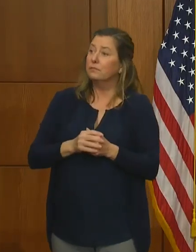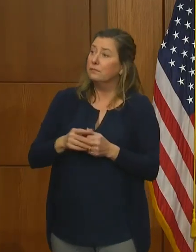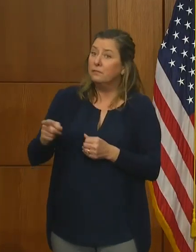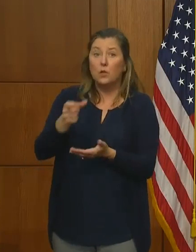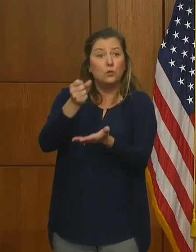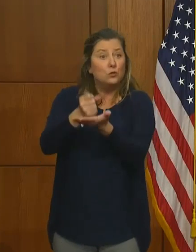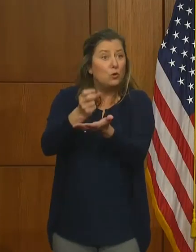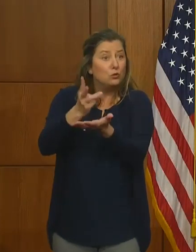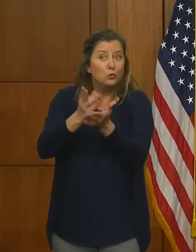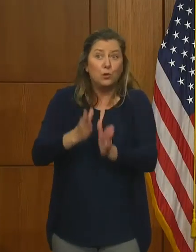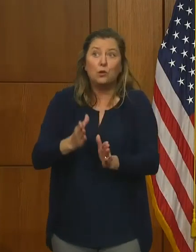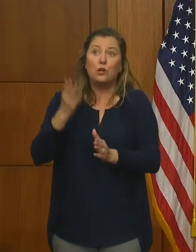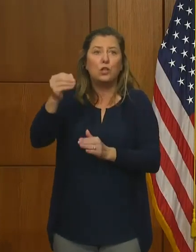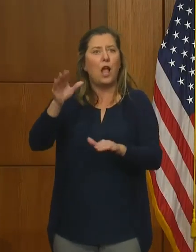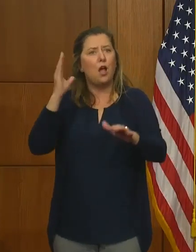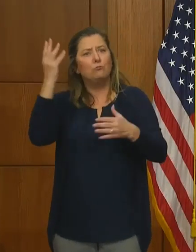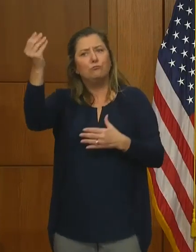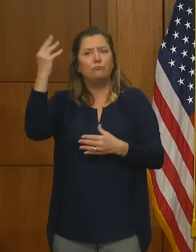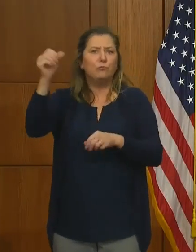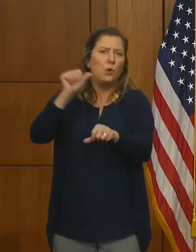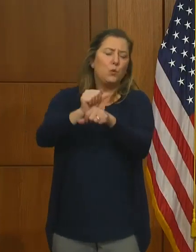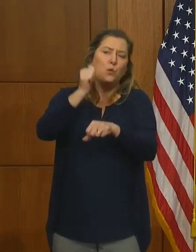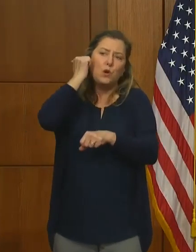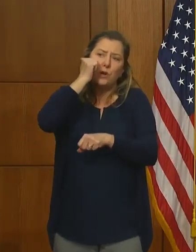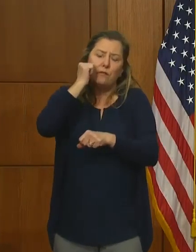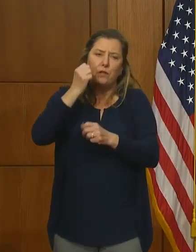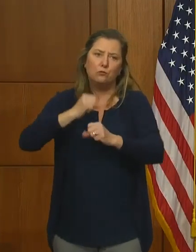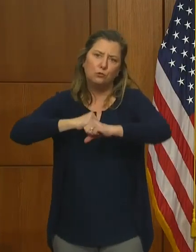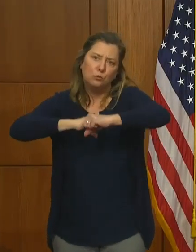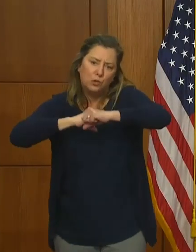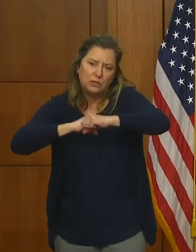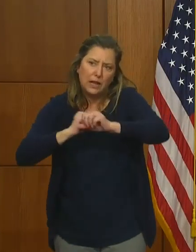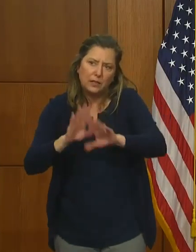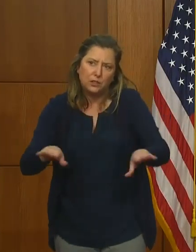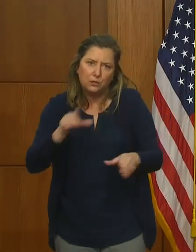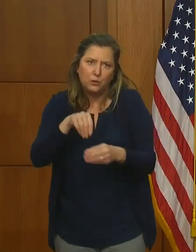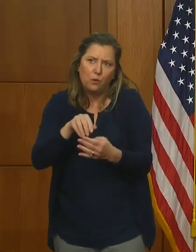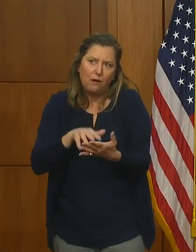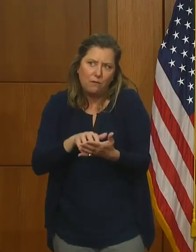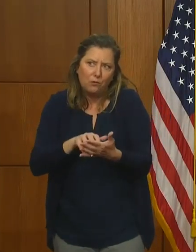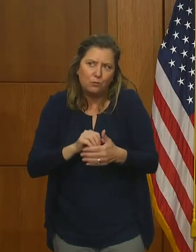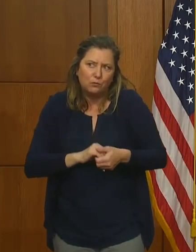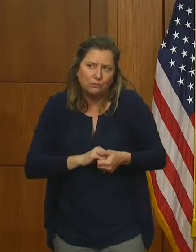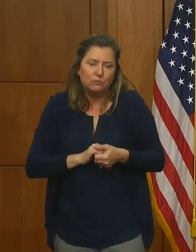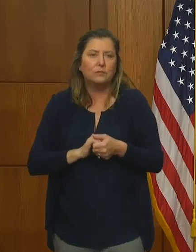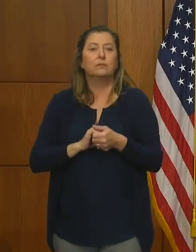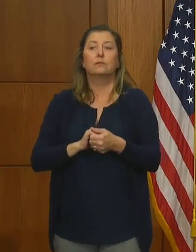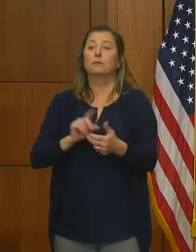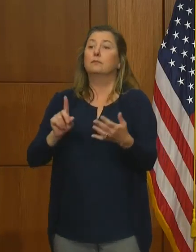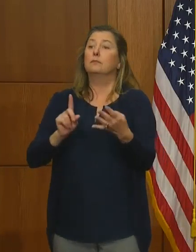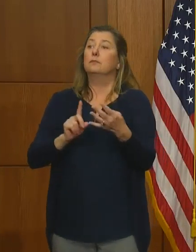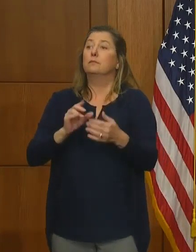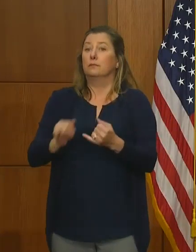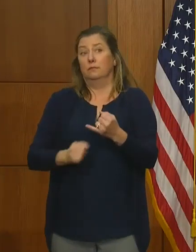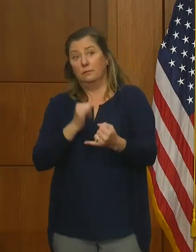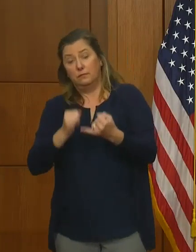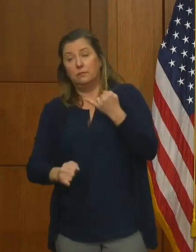ALSO WANT TO THANK THE SOCIAL WORKER TO CONTINUE TO GO TO WORK EVERY DAY TO PROTECT